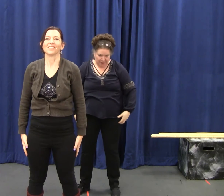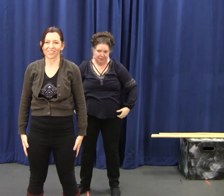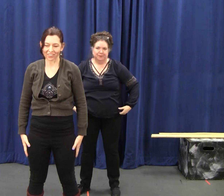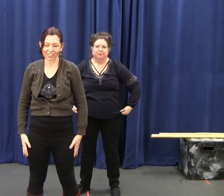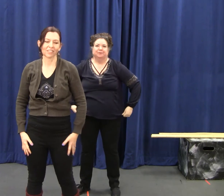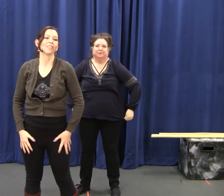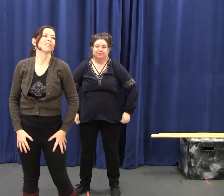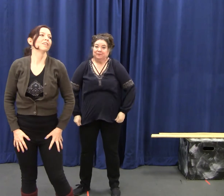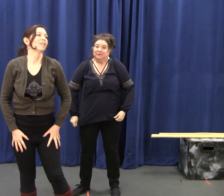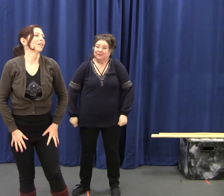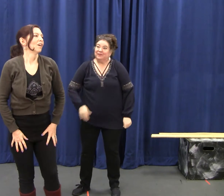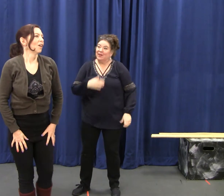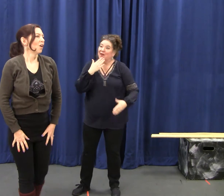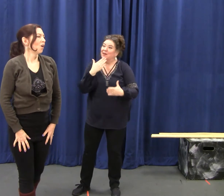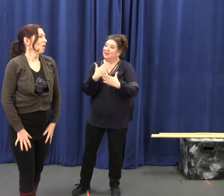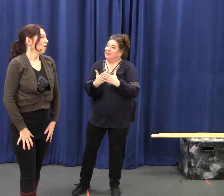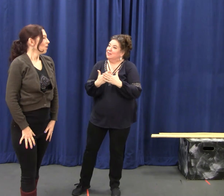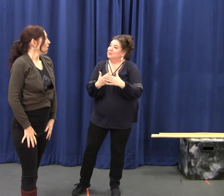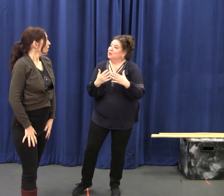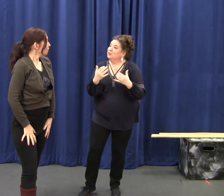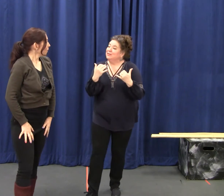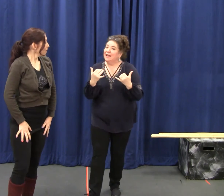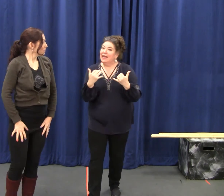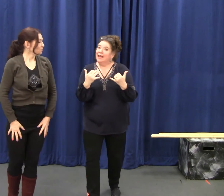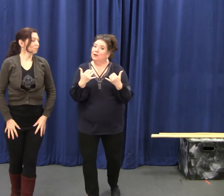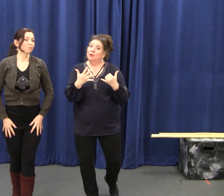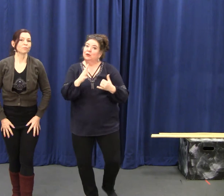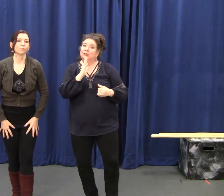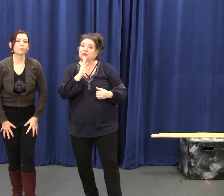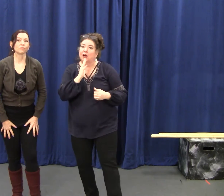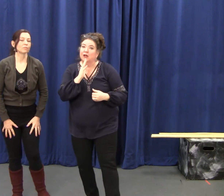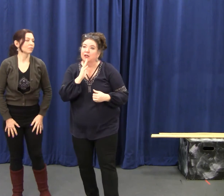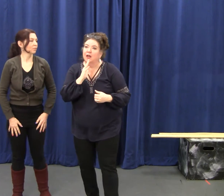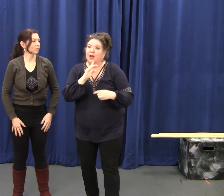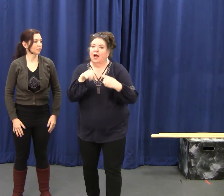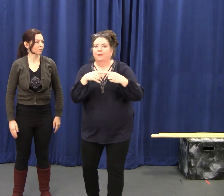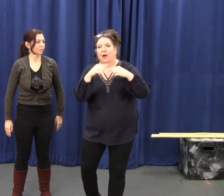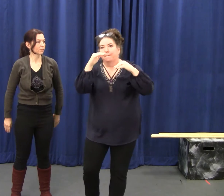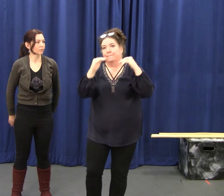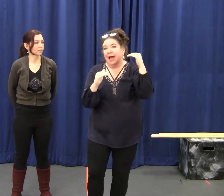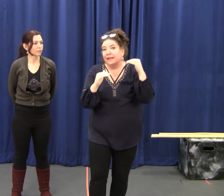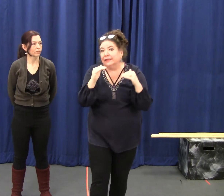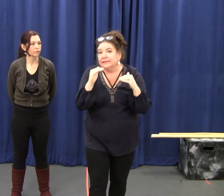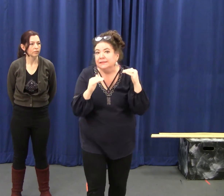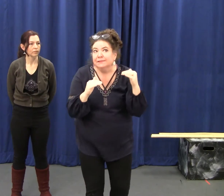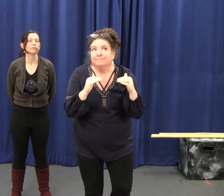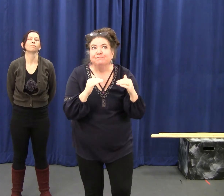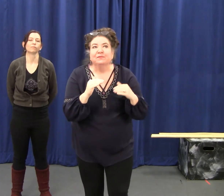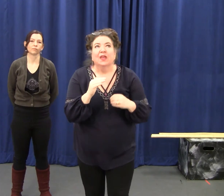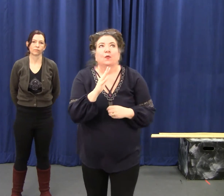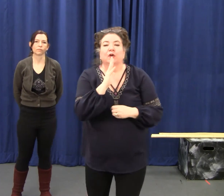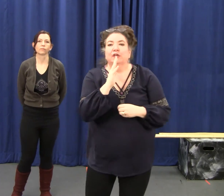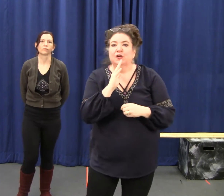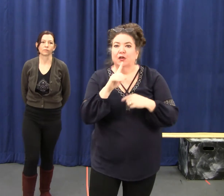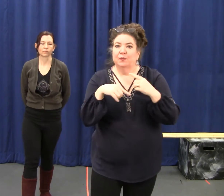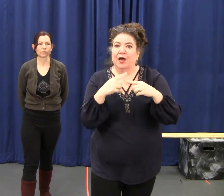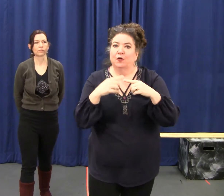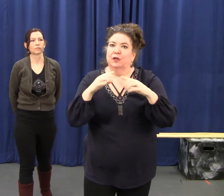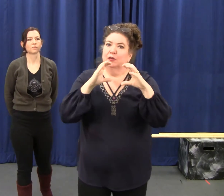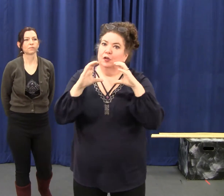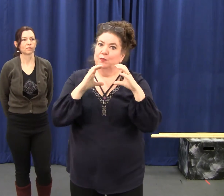good! (Luane) So today we're going to talk about balance. We're going to talk about communication.